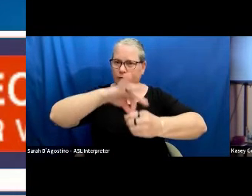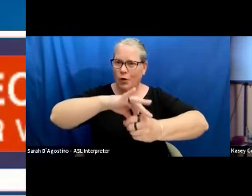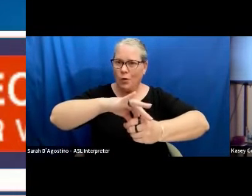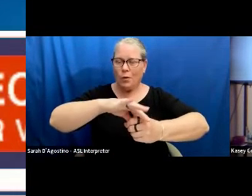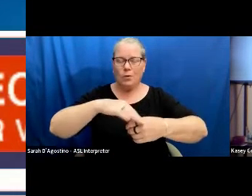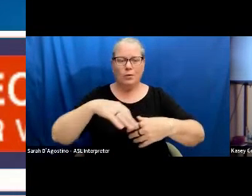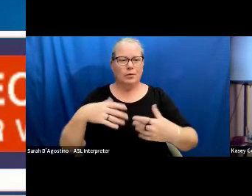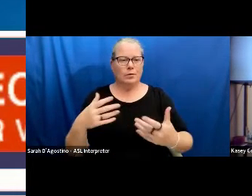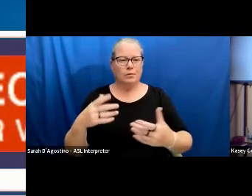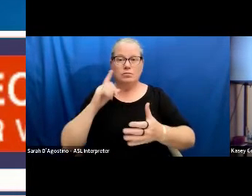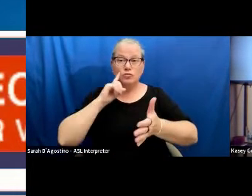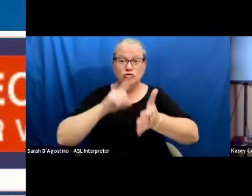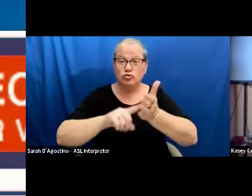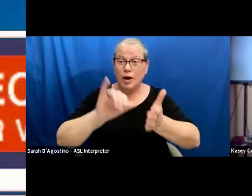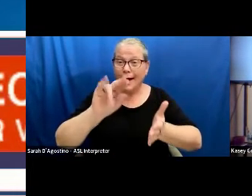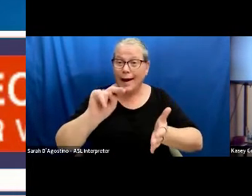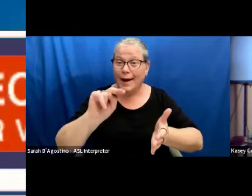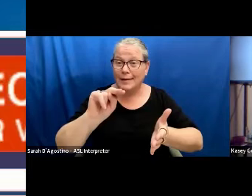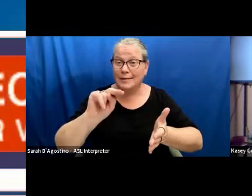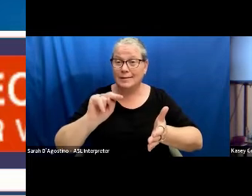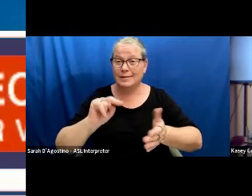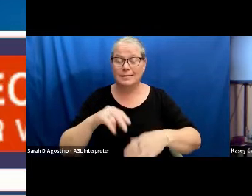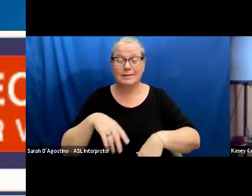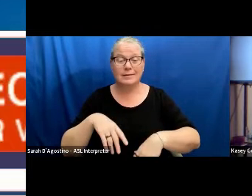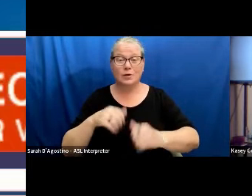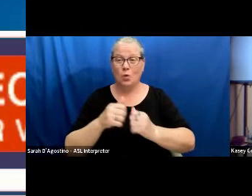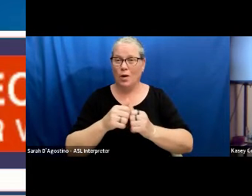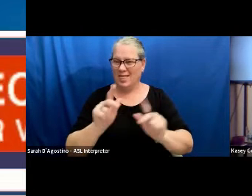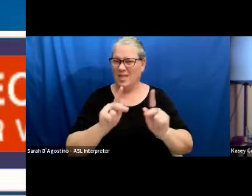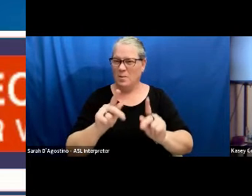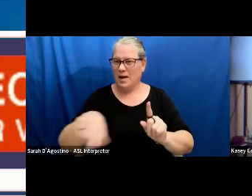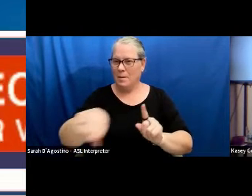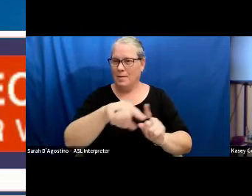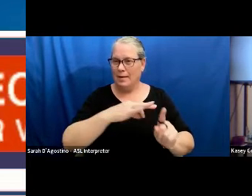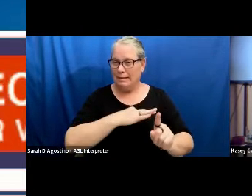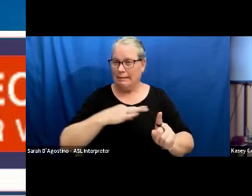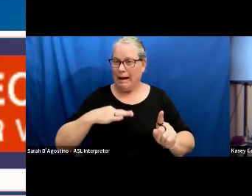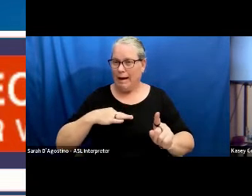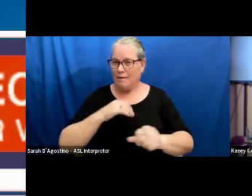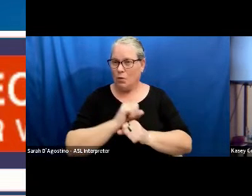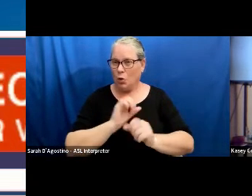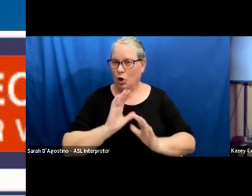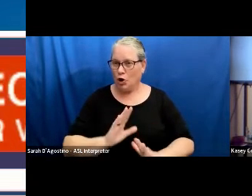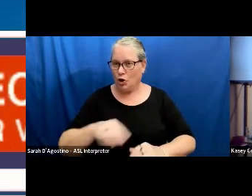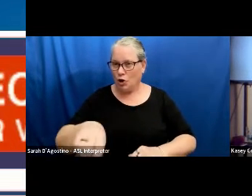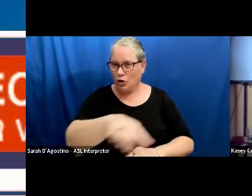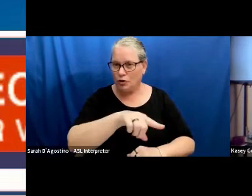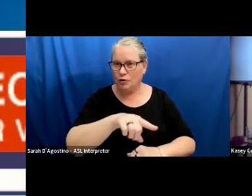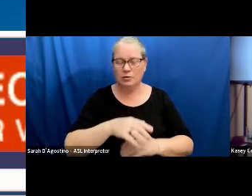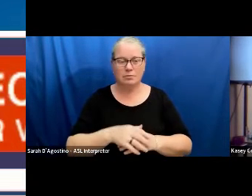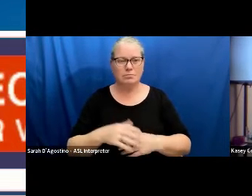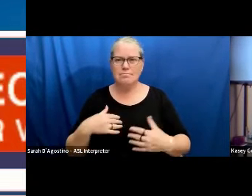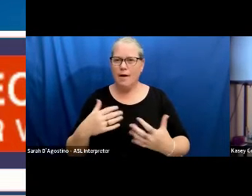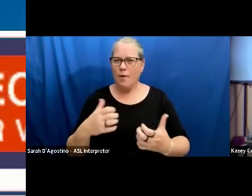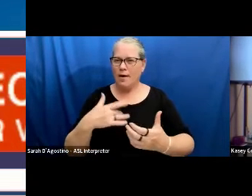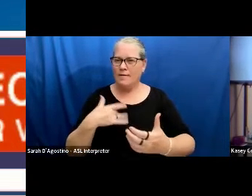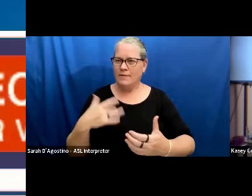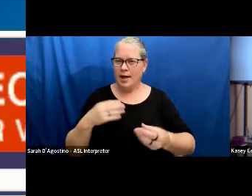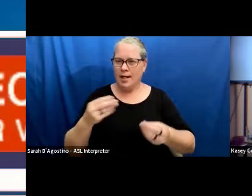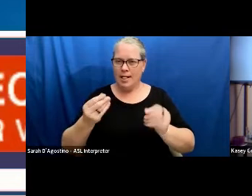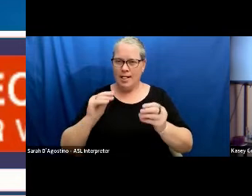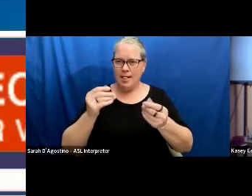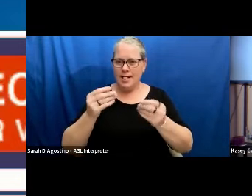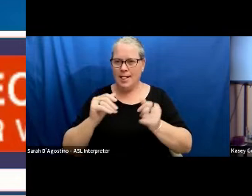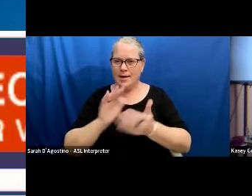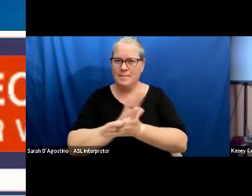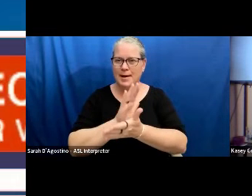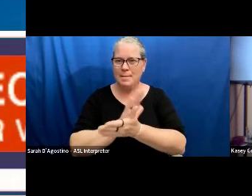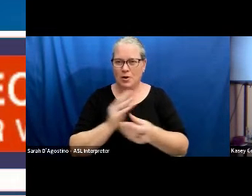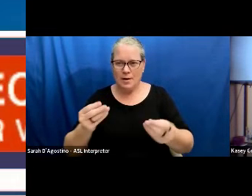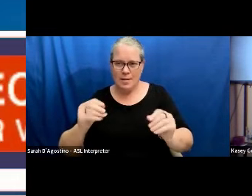check in with the polling place workers they want to feel the ballot in their hand they want to use